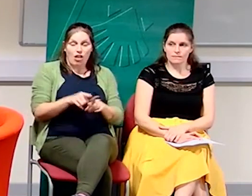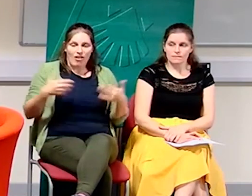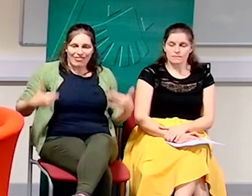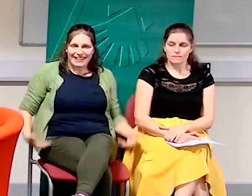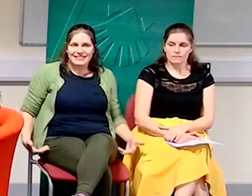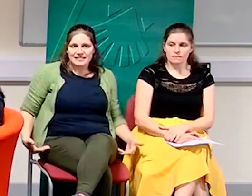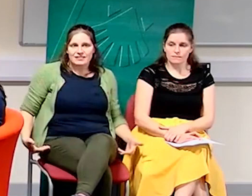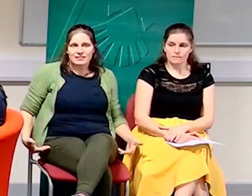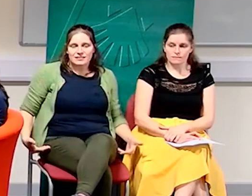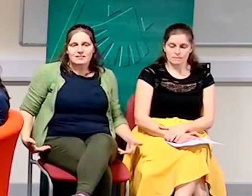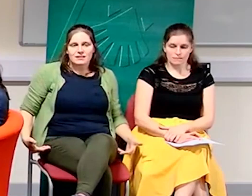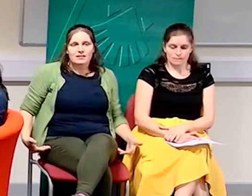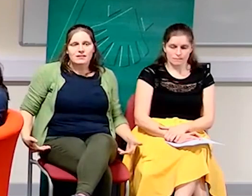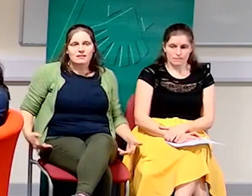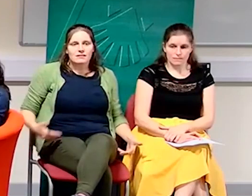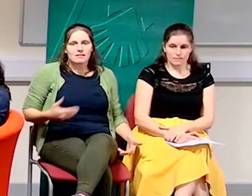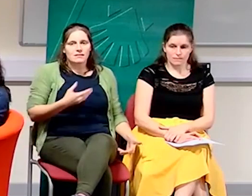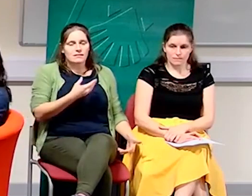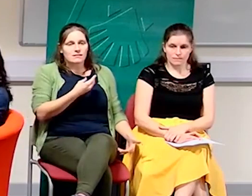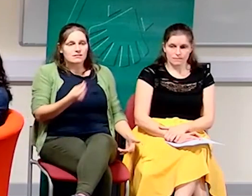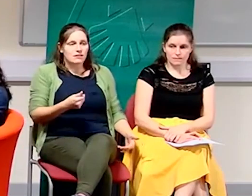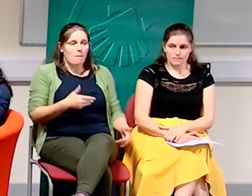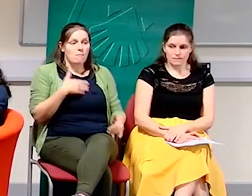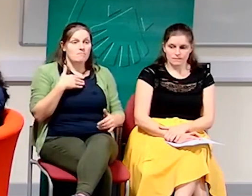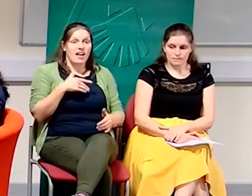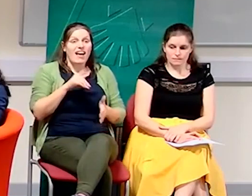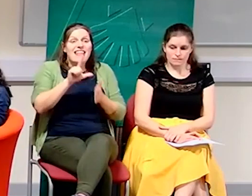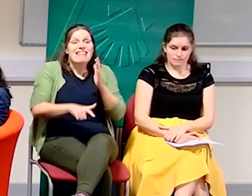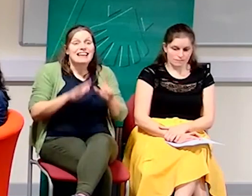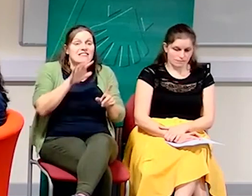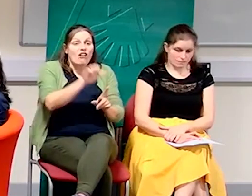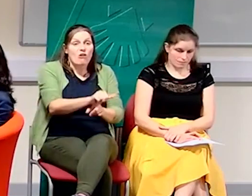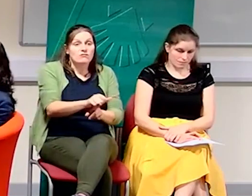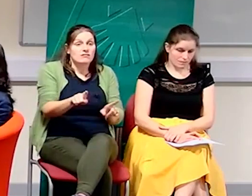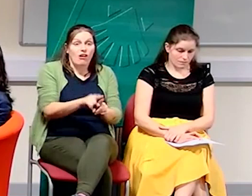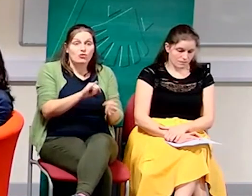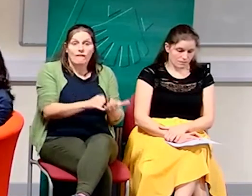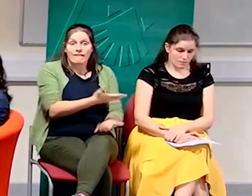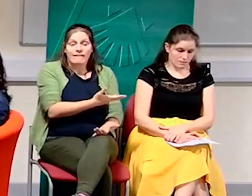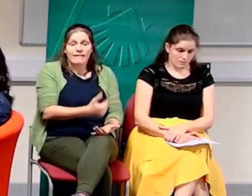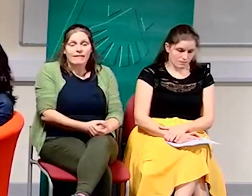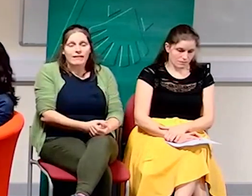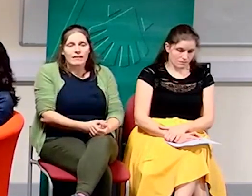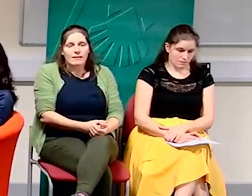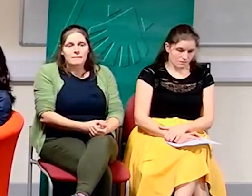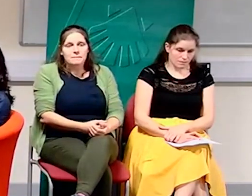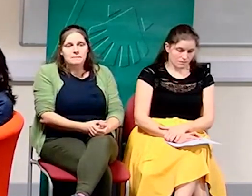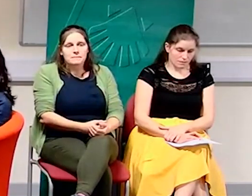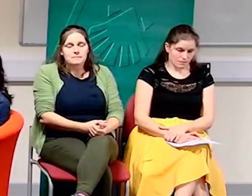or you know some people have late diagnosises like it's it's a huge it's a huge like kick to